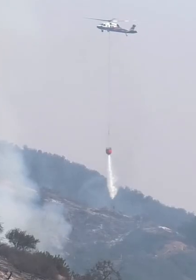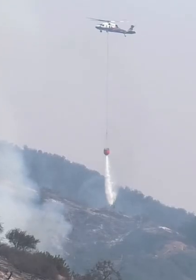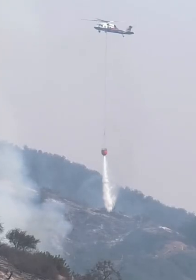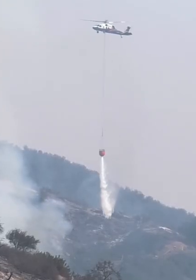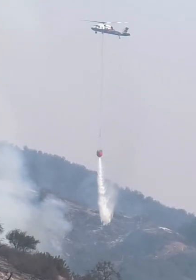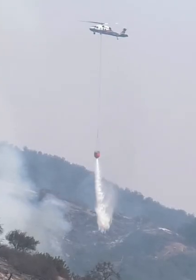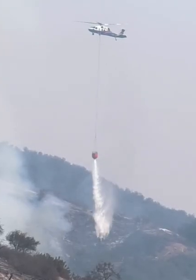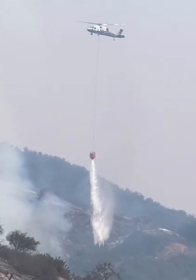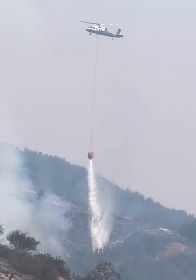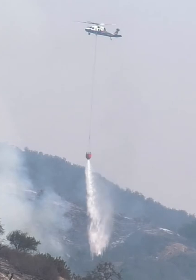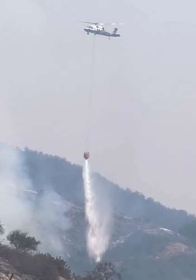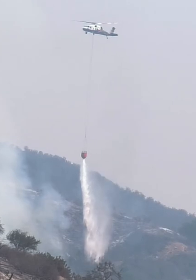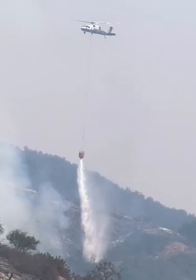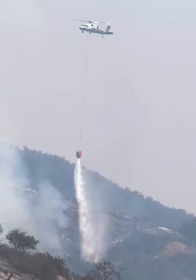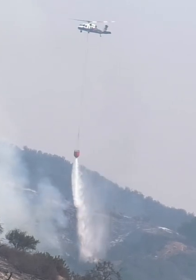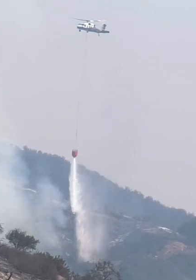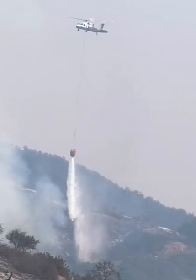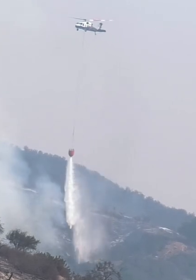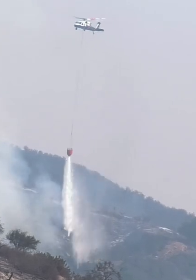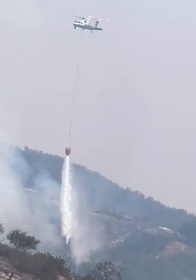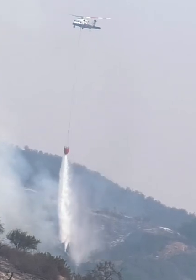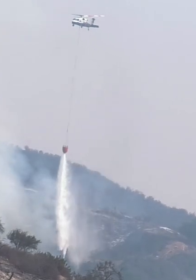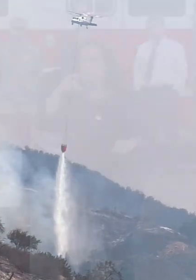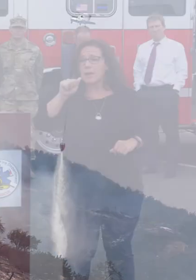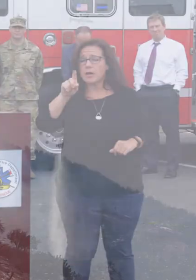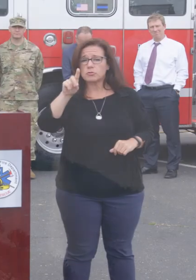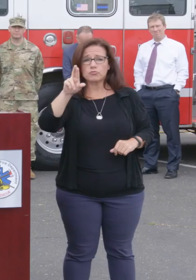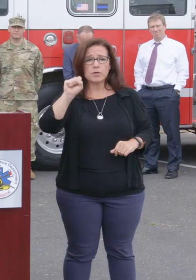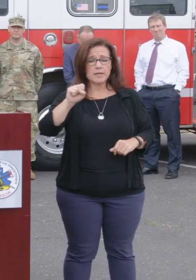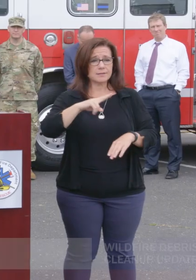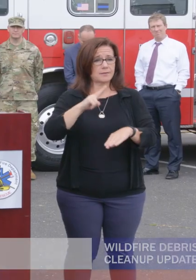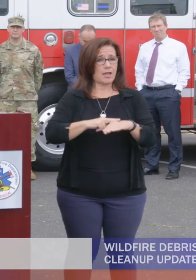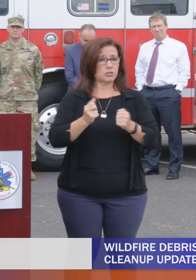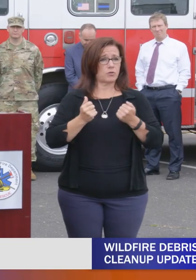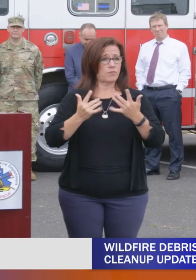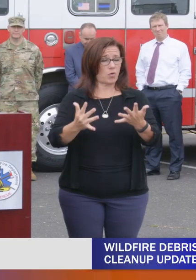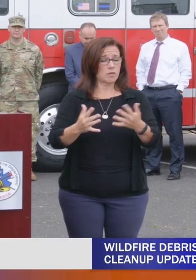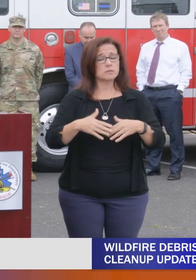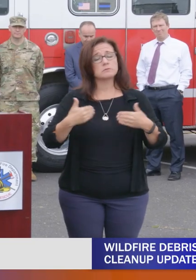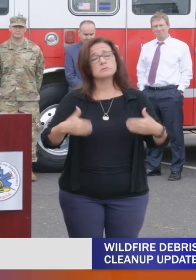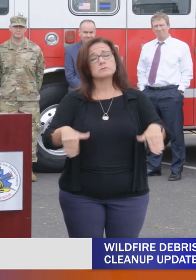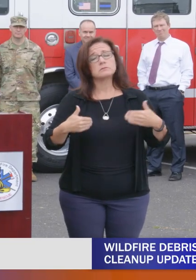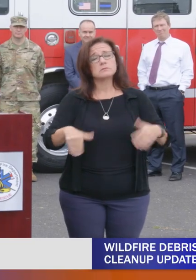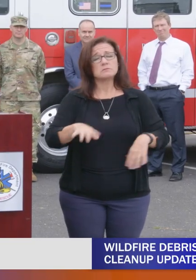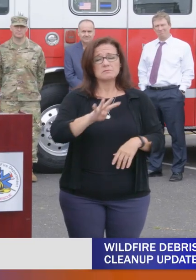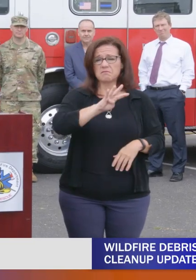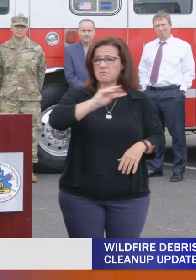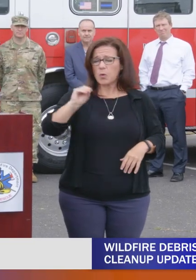The Thomas fire in the south... [OFFICIAL] "40 days this fire burned and the destruction